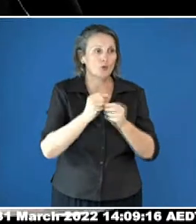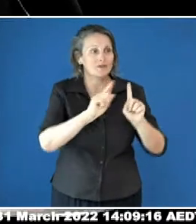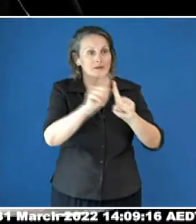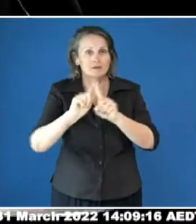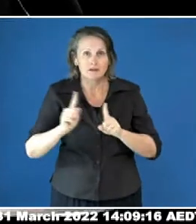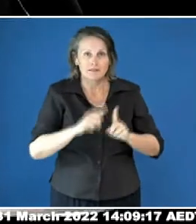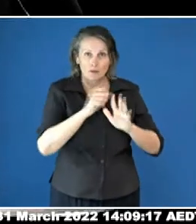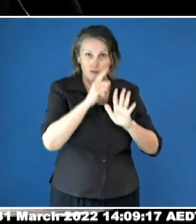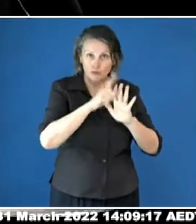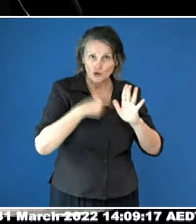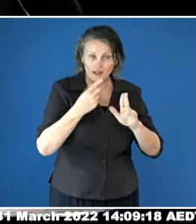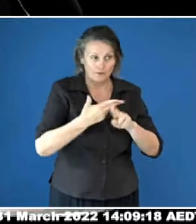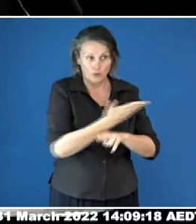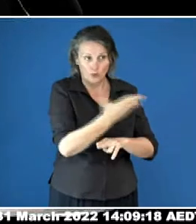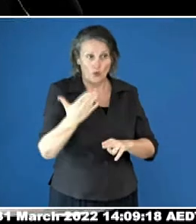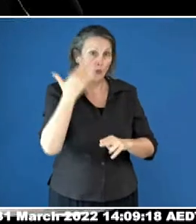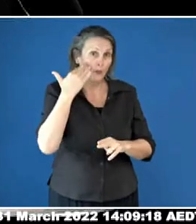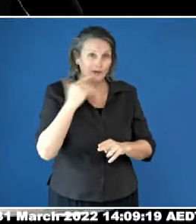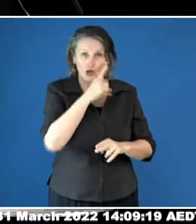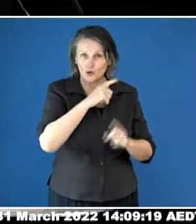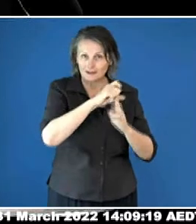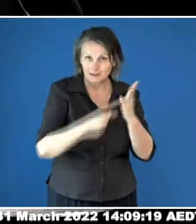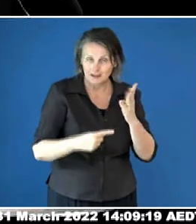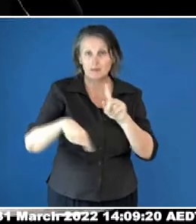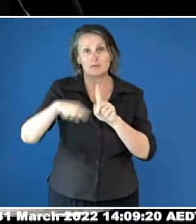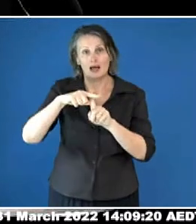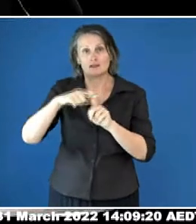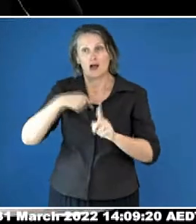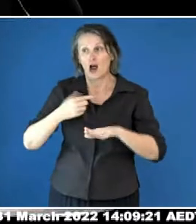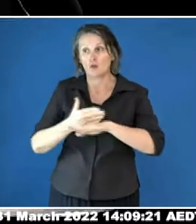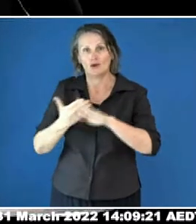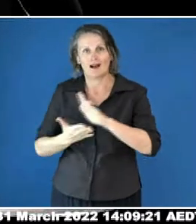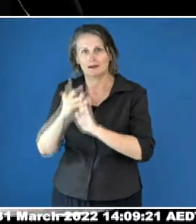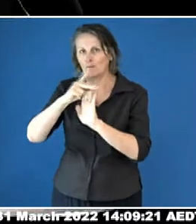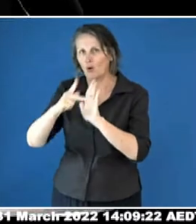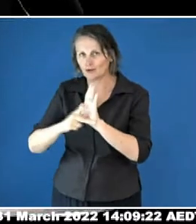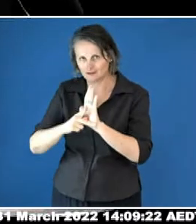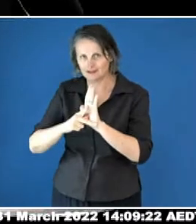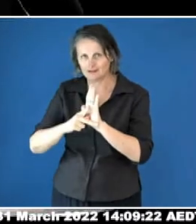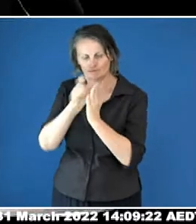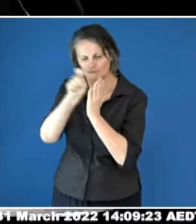members, including WWDA LEAD project, as well as in our policy work, particularly as a